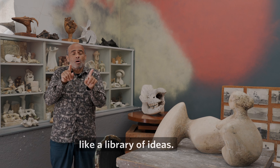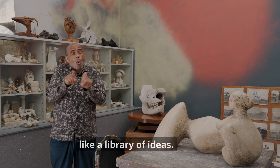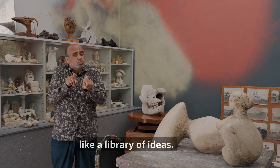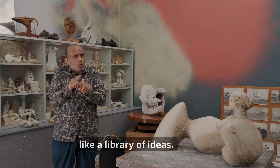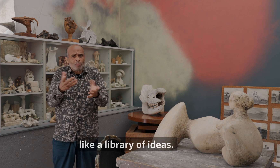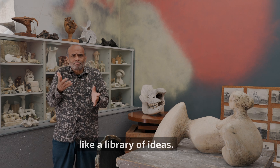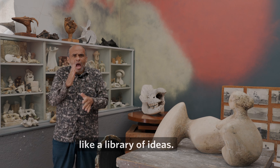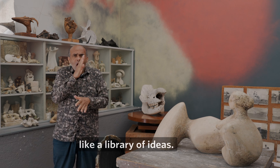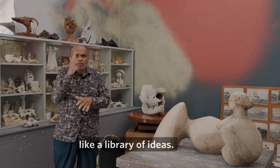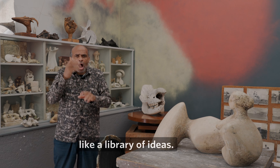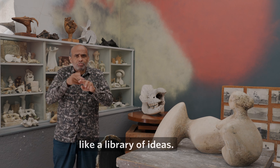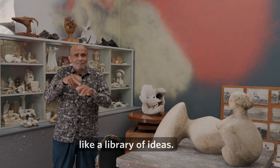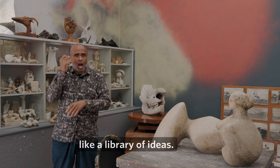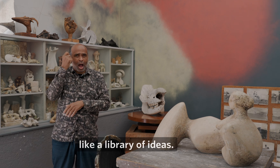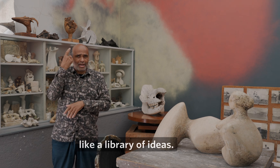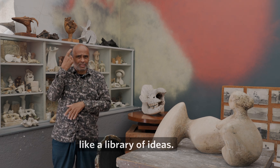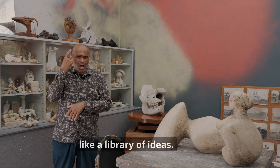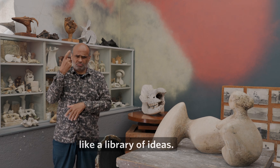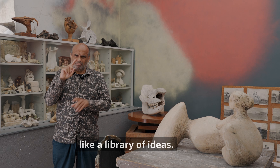like a library of ideas.